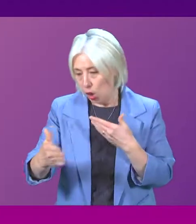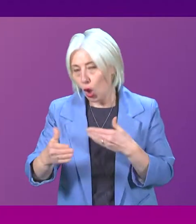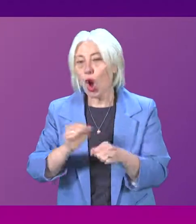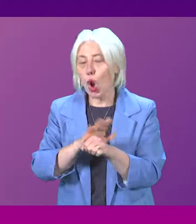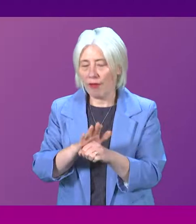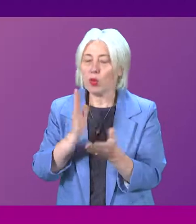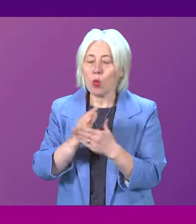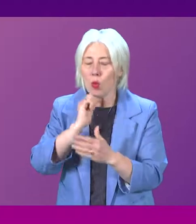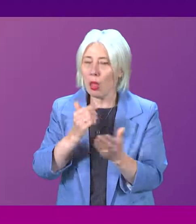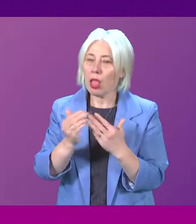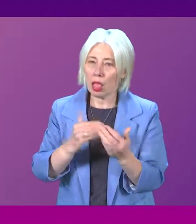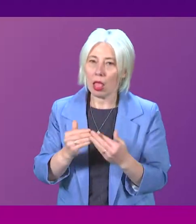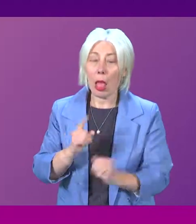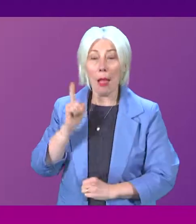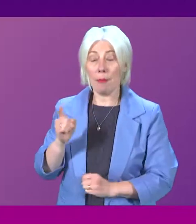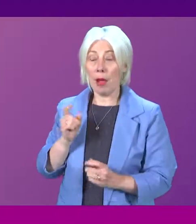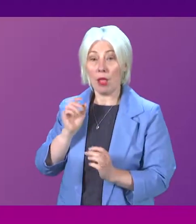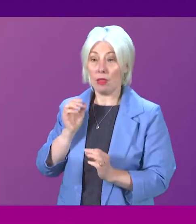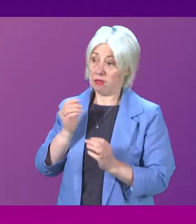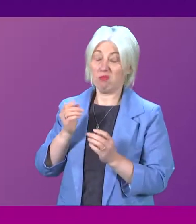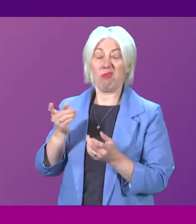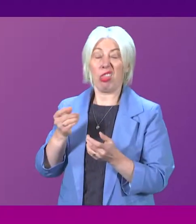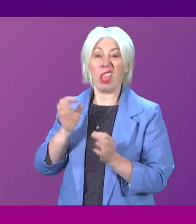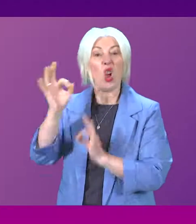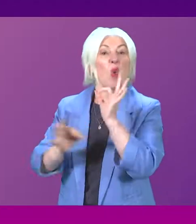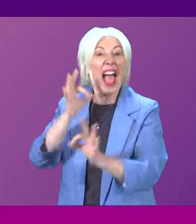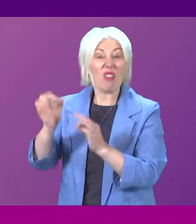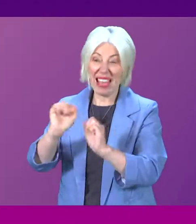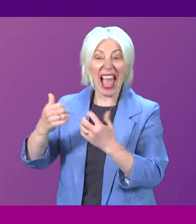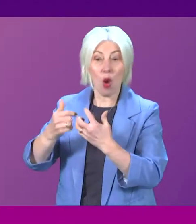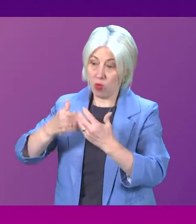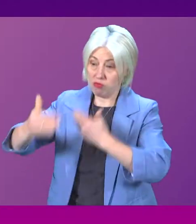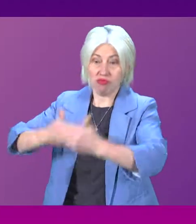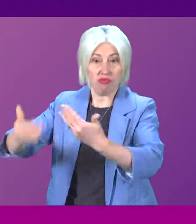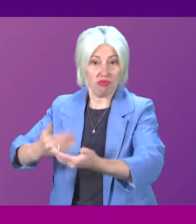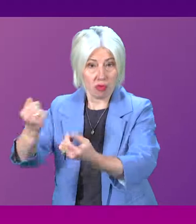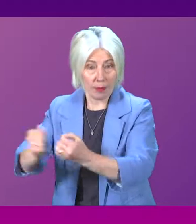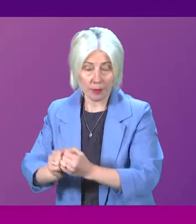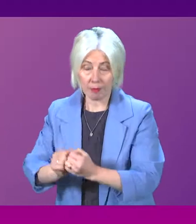On the conduct of the inquiry, as Dr Gulhane will know, inquiries by their nature—in